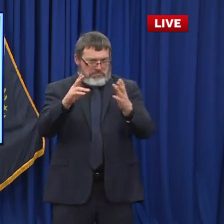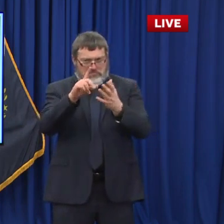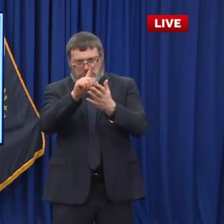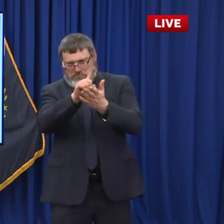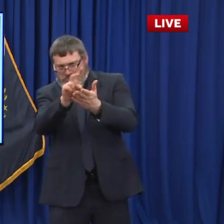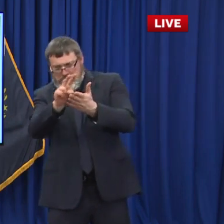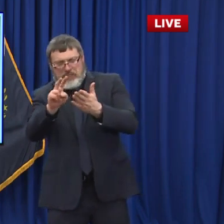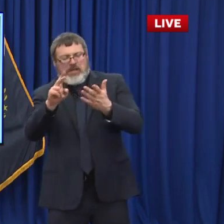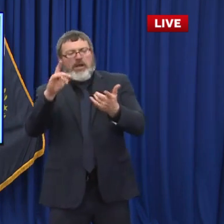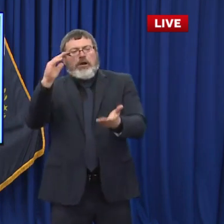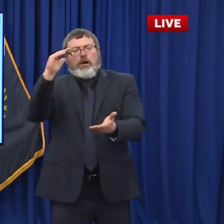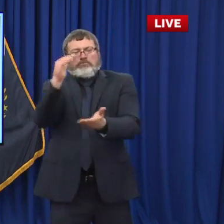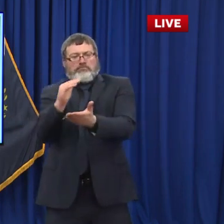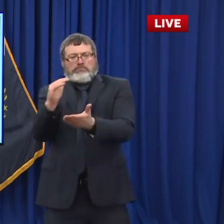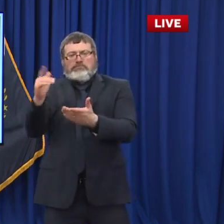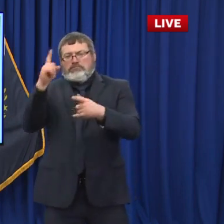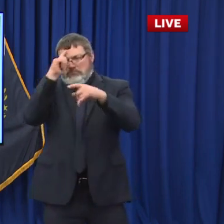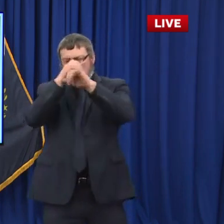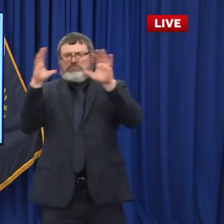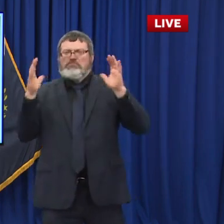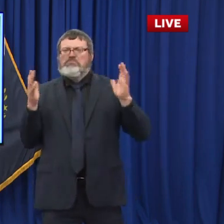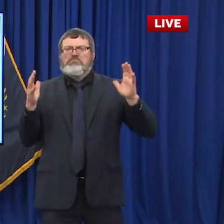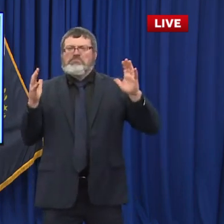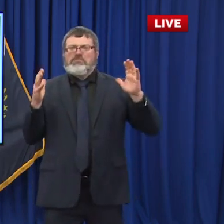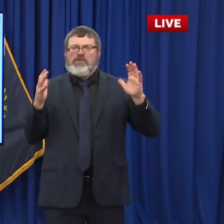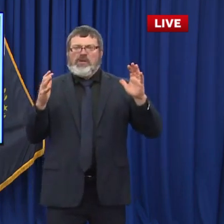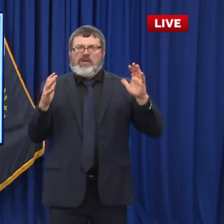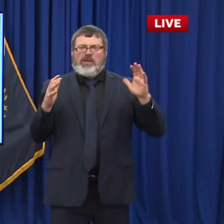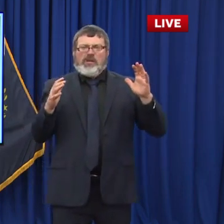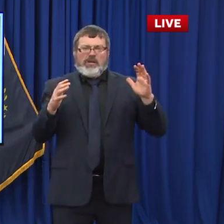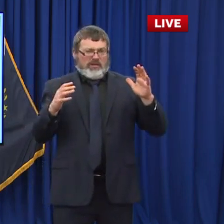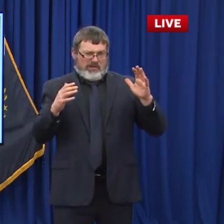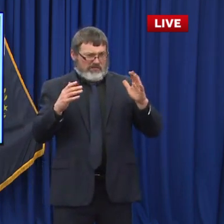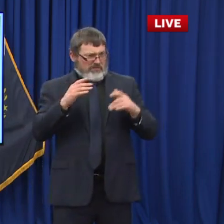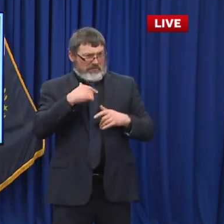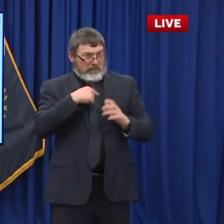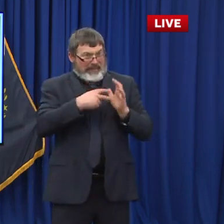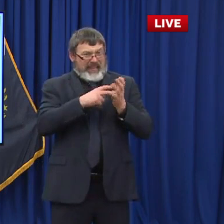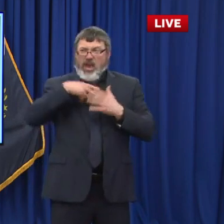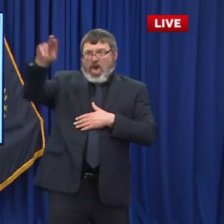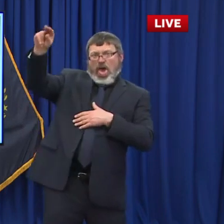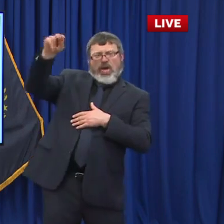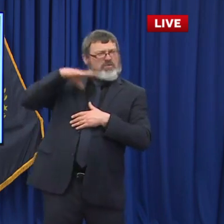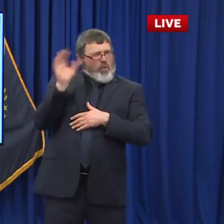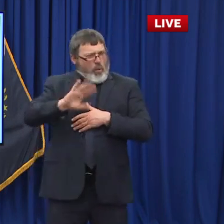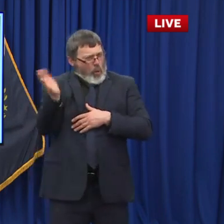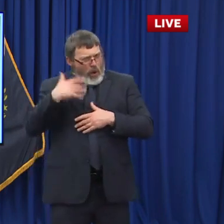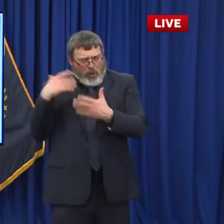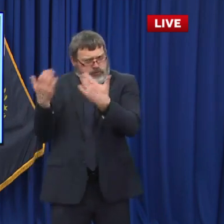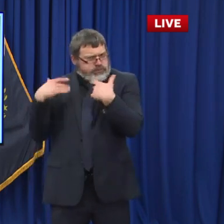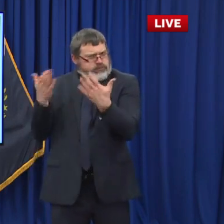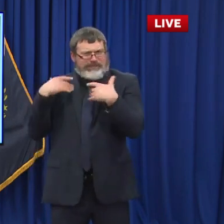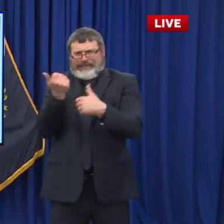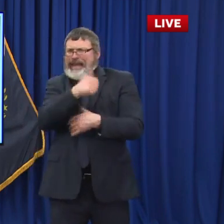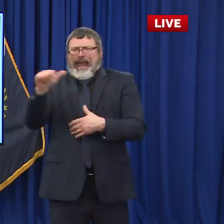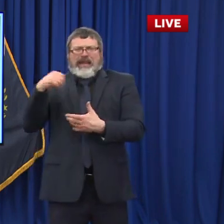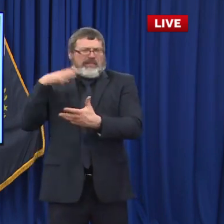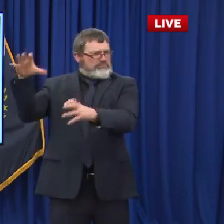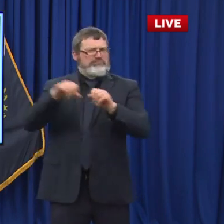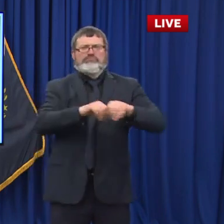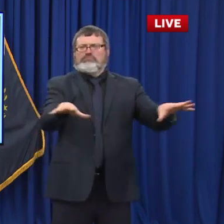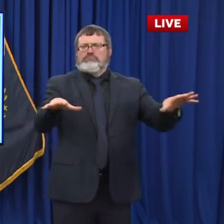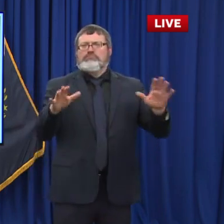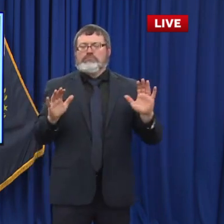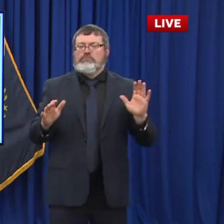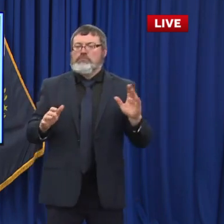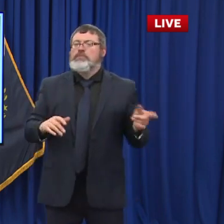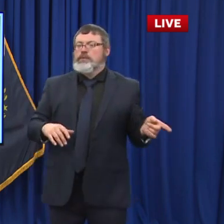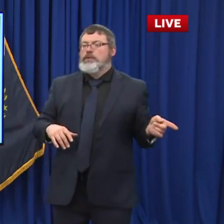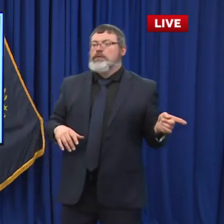IT’S GOING TO COME IN A LITTLE BIT SHORT OF WHAT WE WERE ORIGINALLY TOLD BUT IT’S STILL YOU KNOW, THIS IS WE’LL TAKE IT AND USE IT.